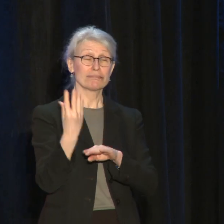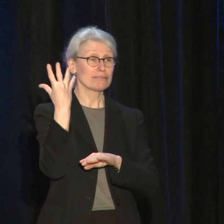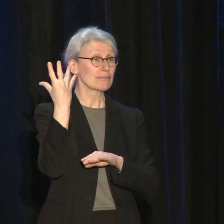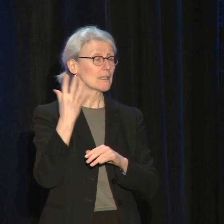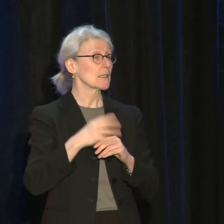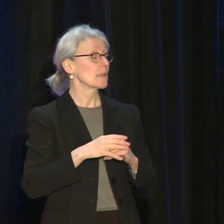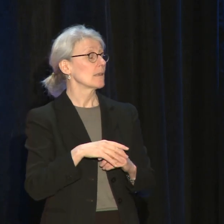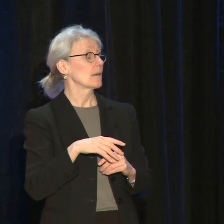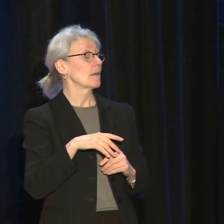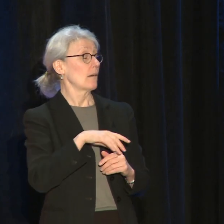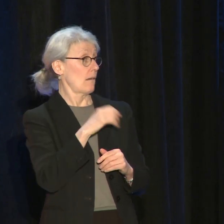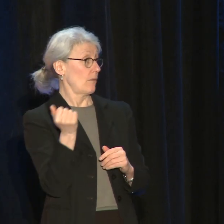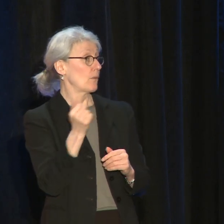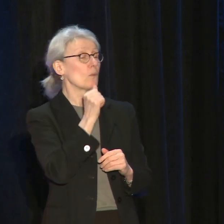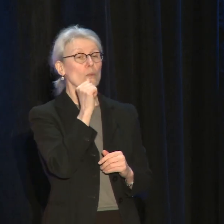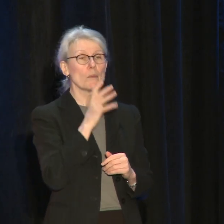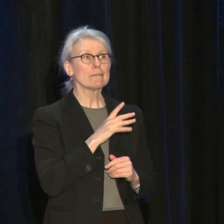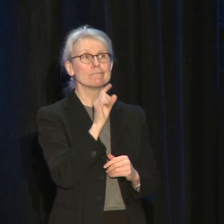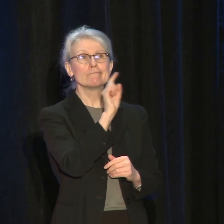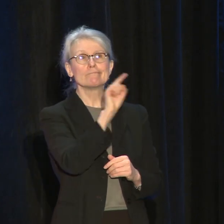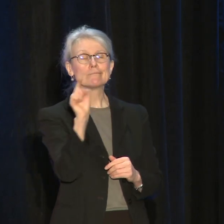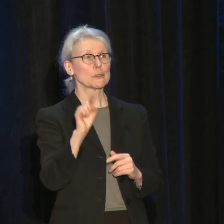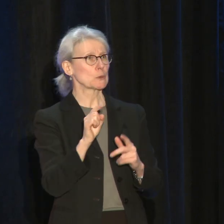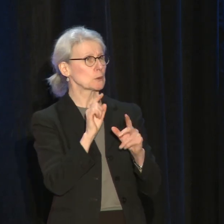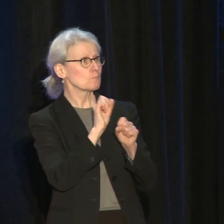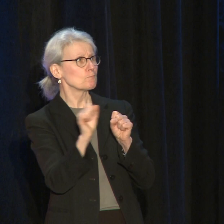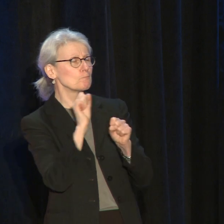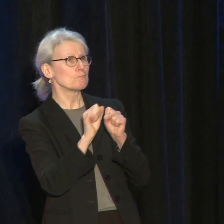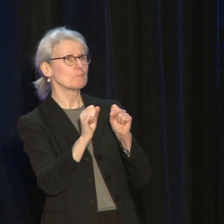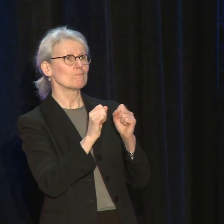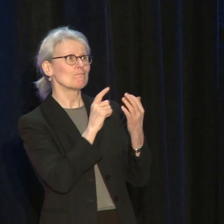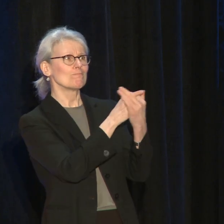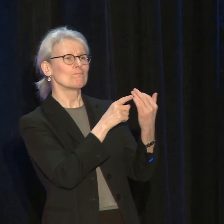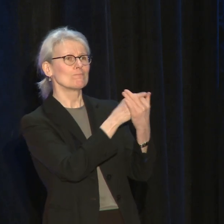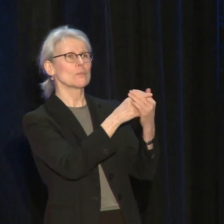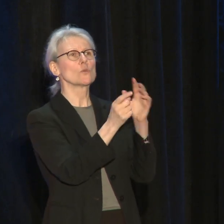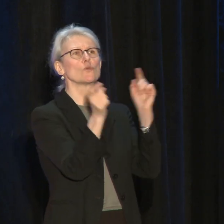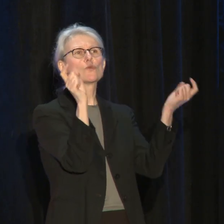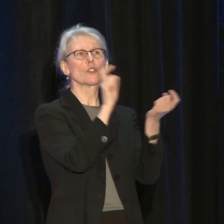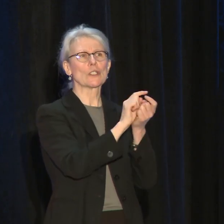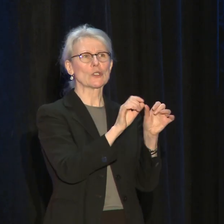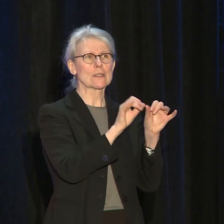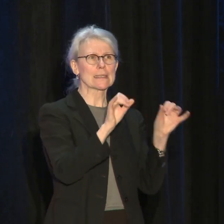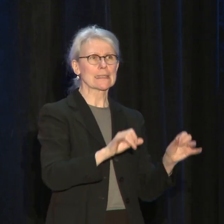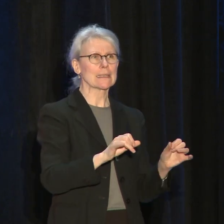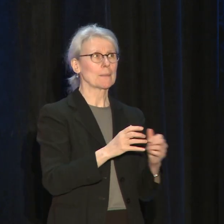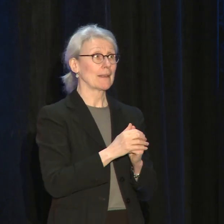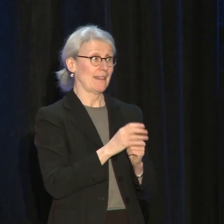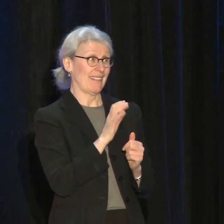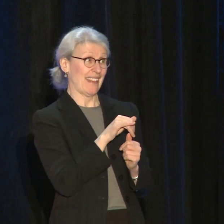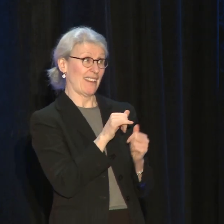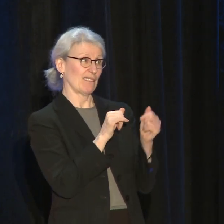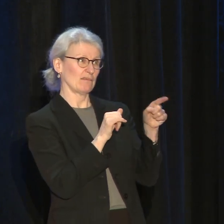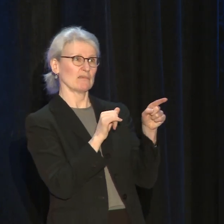organizing to dismantle the system and replace it with an approach that truly cares for children